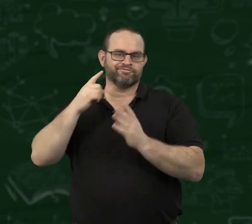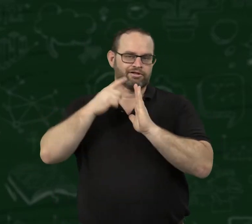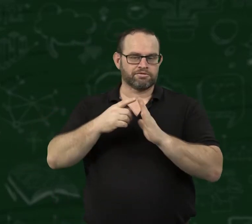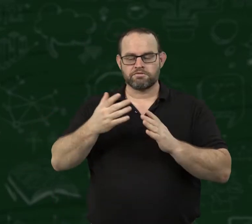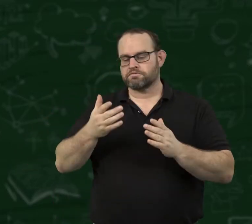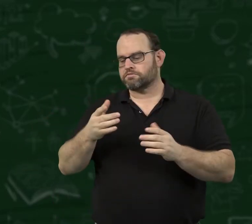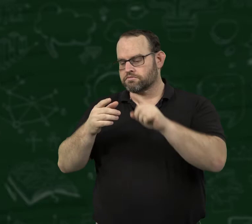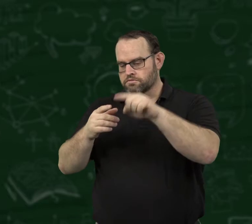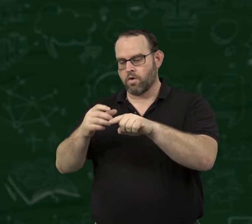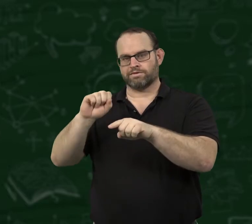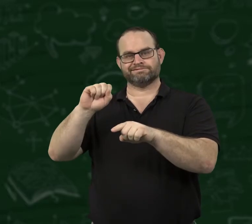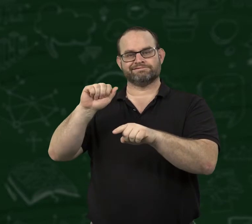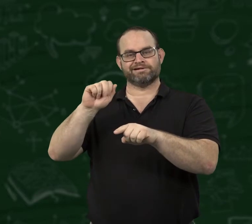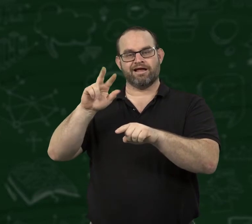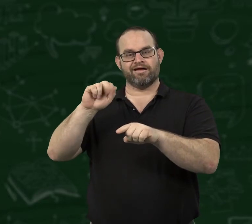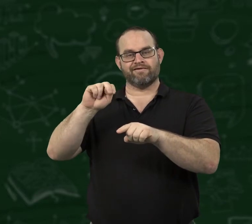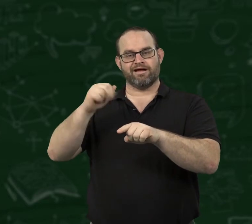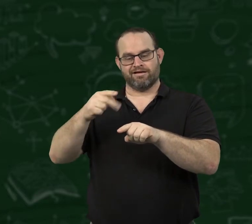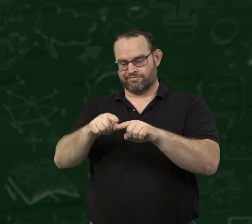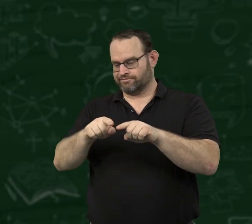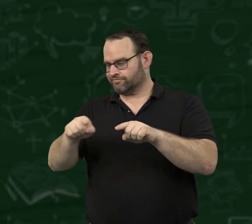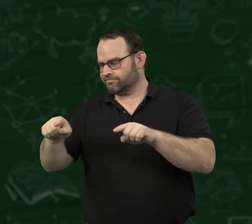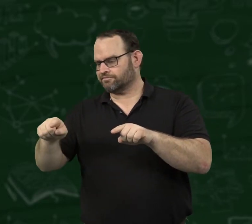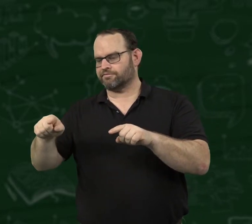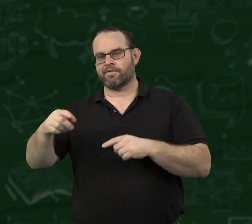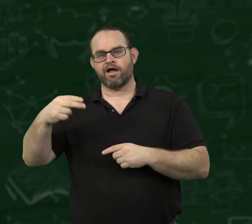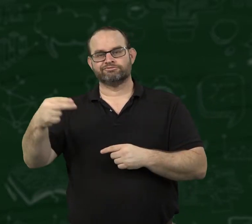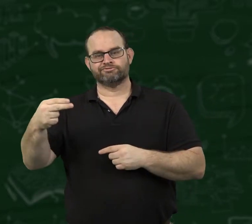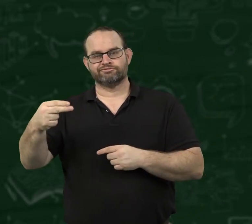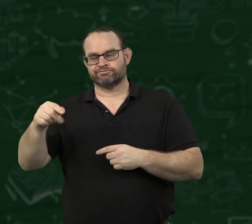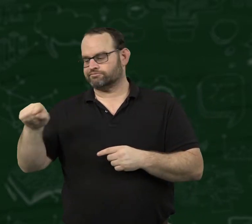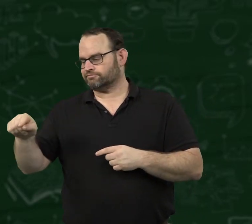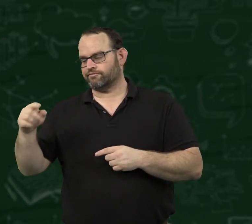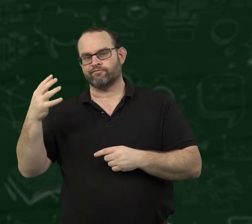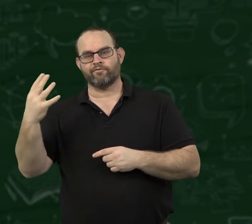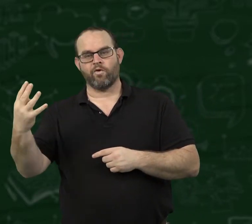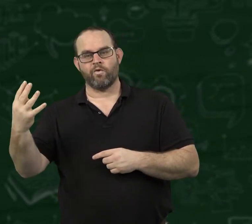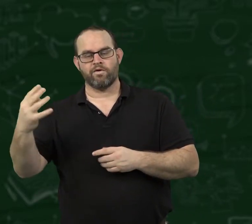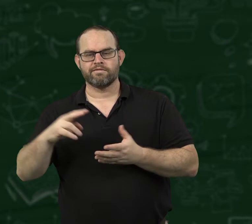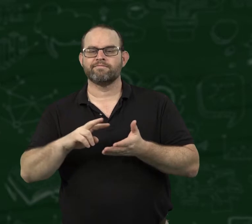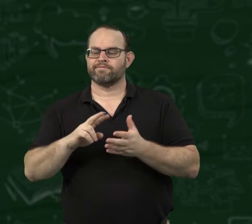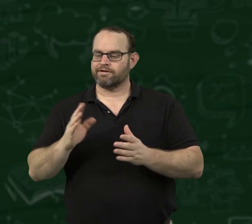For example, Savannah is in square H4.